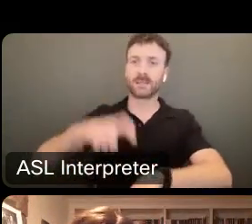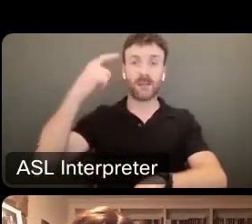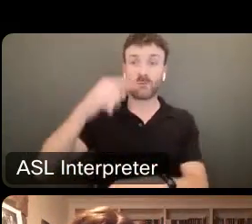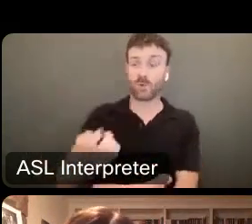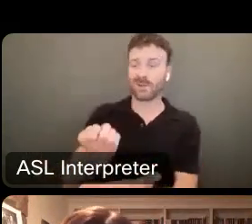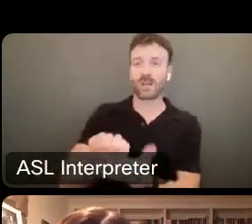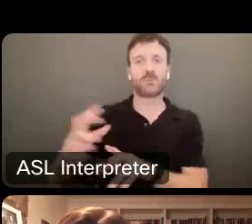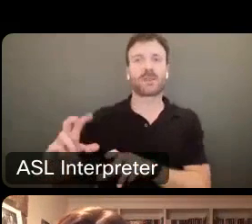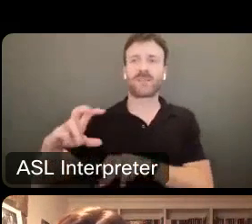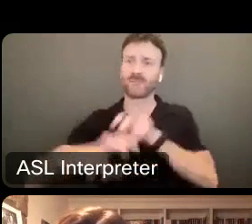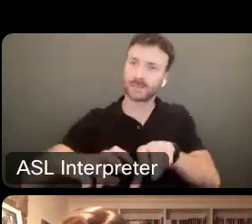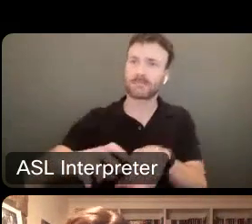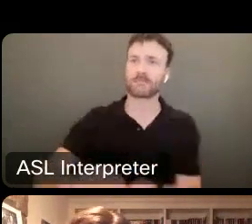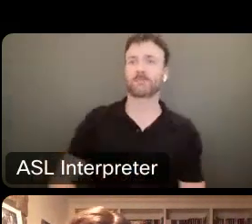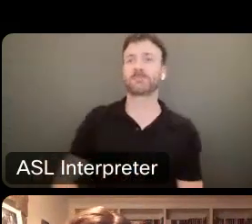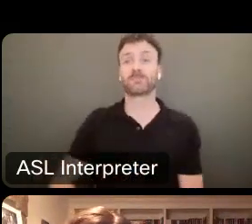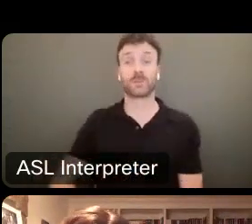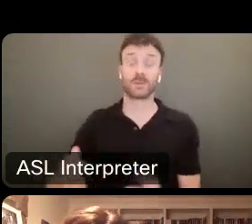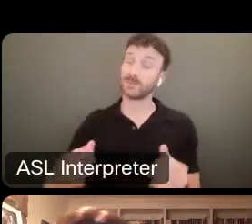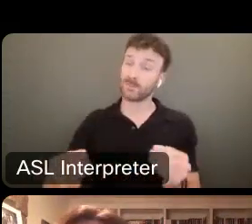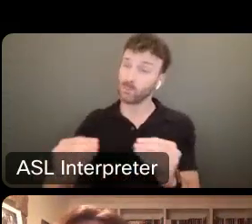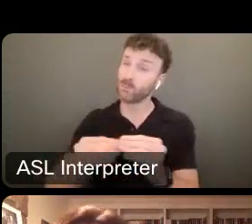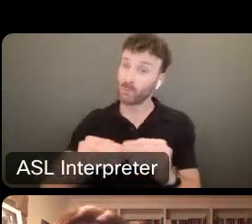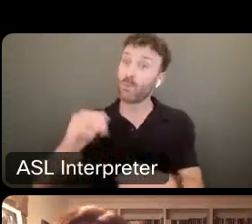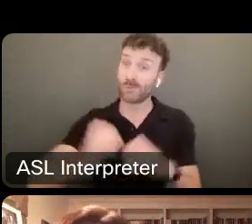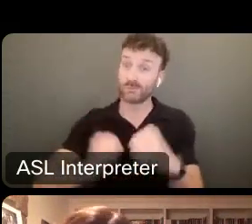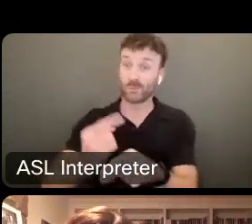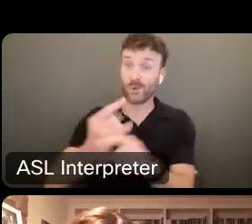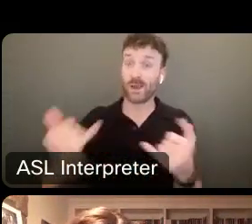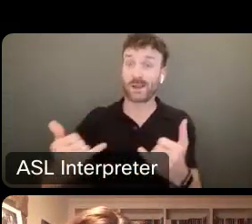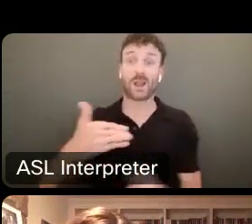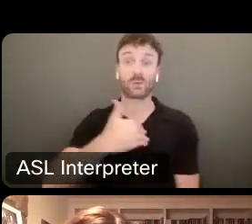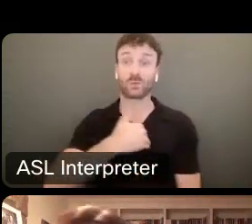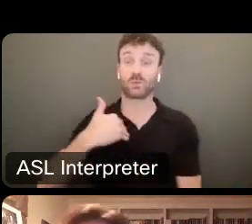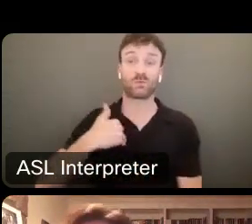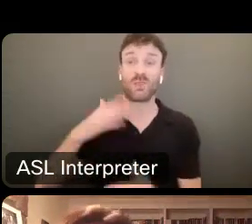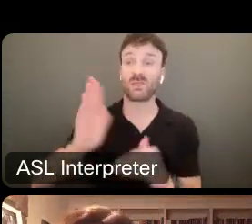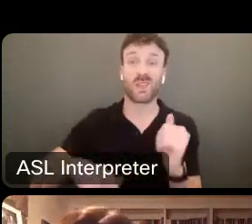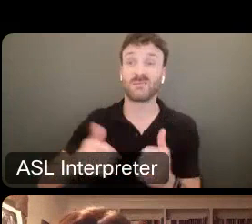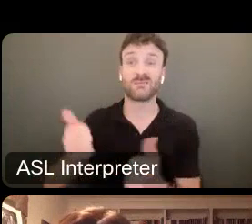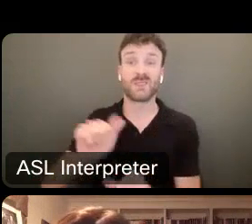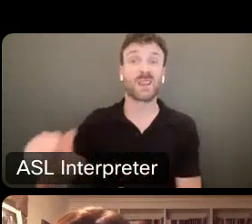And there is more construction happening right now in Toronto than in any other city in North America.